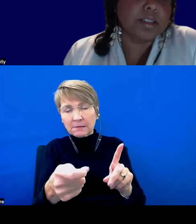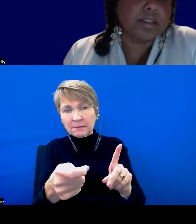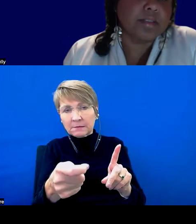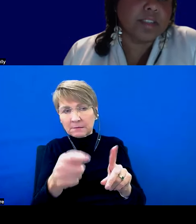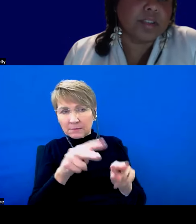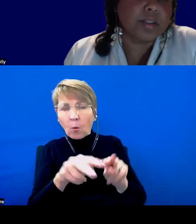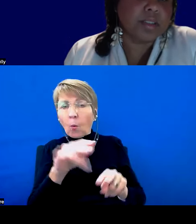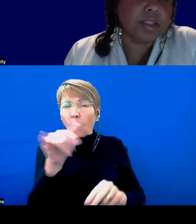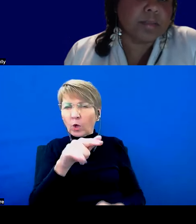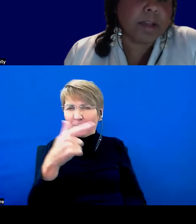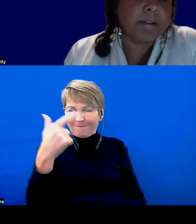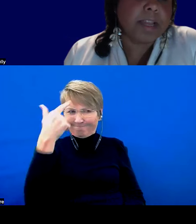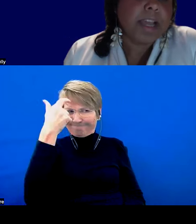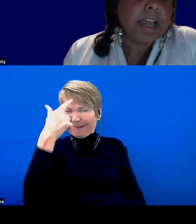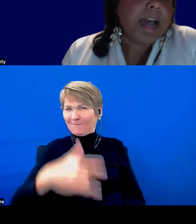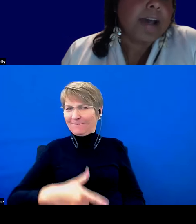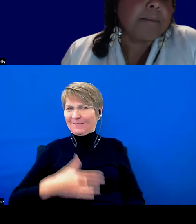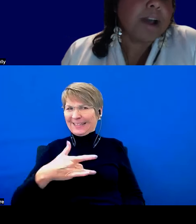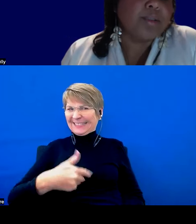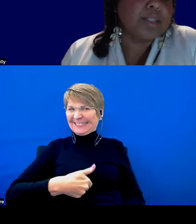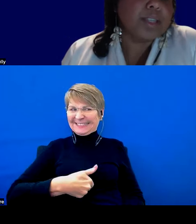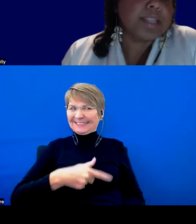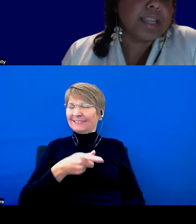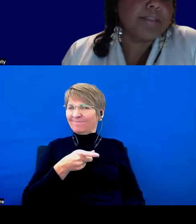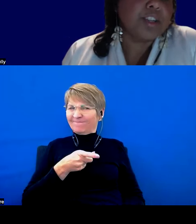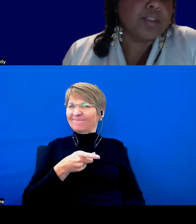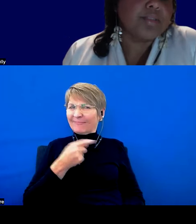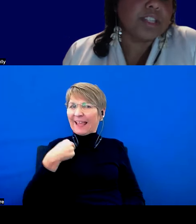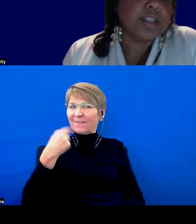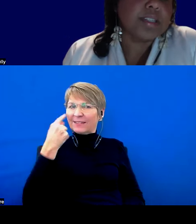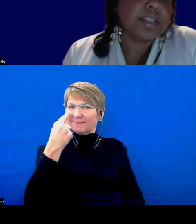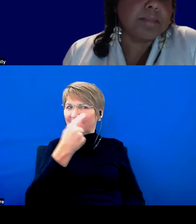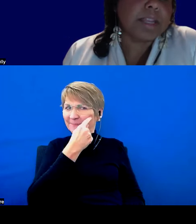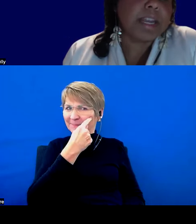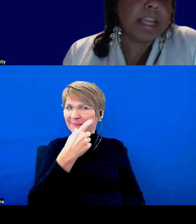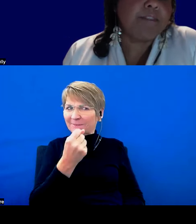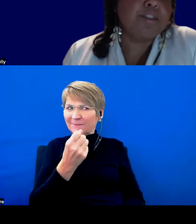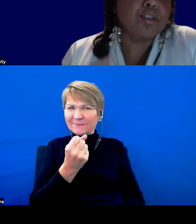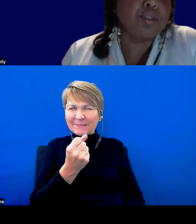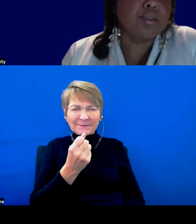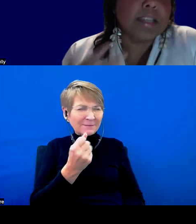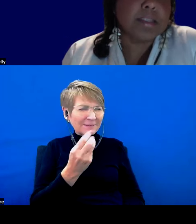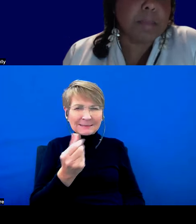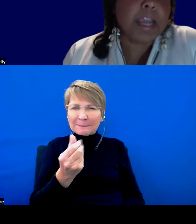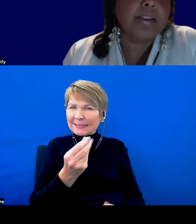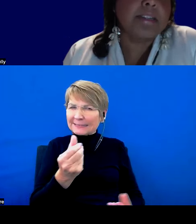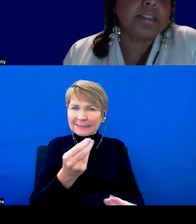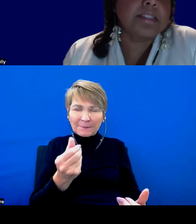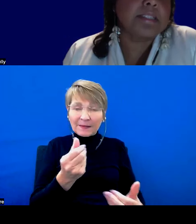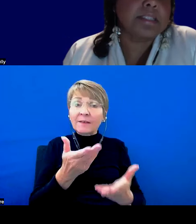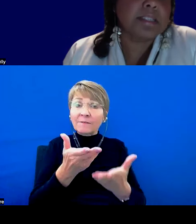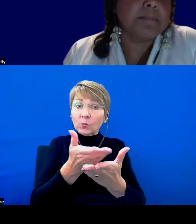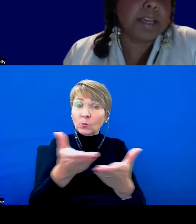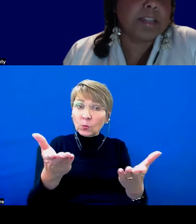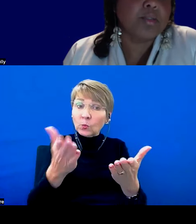of vision loss as well. I'd also seek a functional vision assessment if you as a parent suspect or